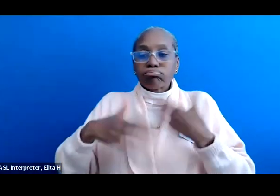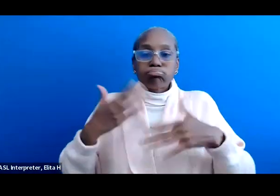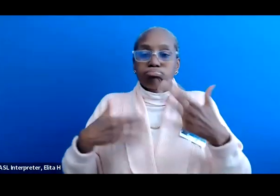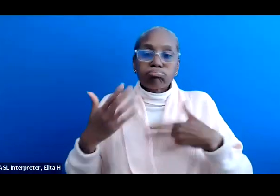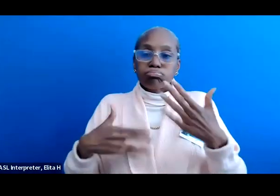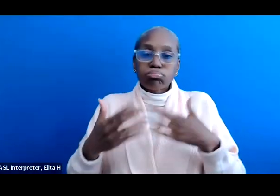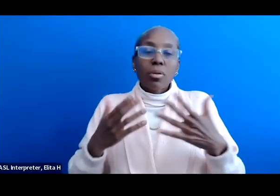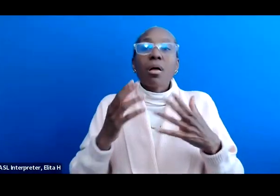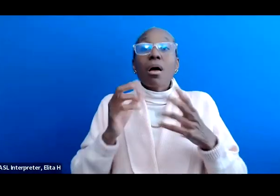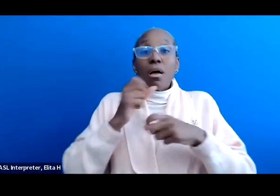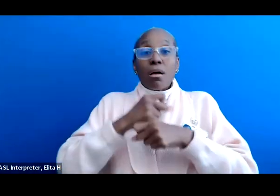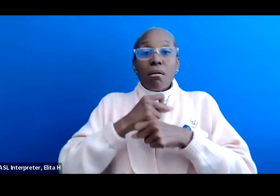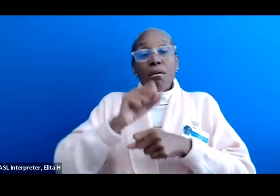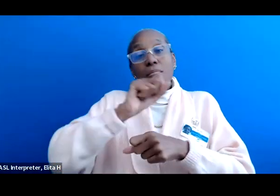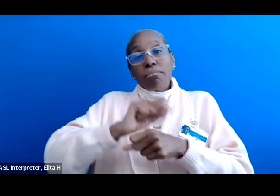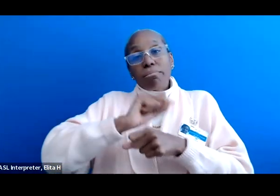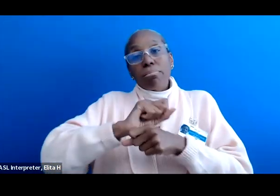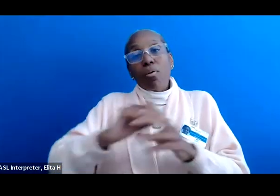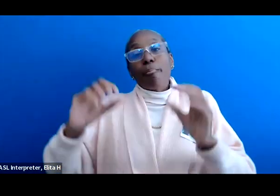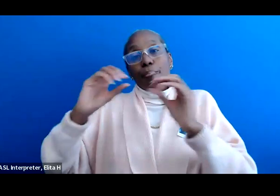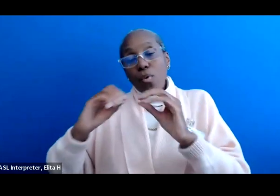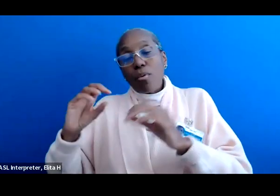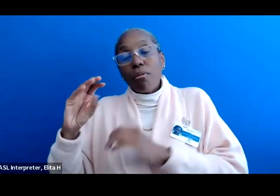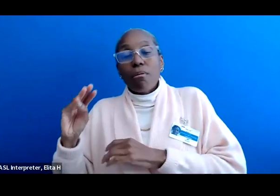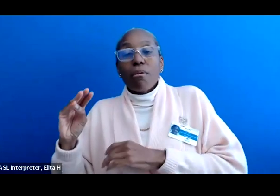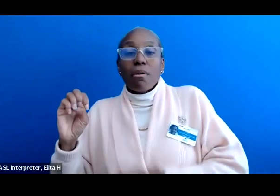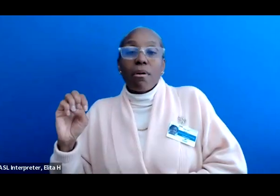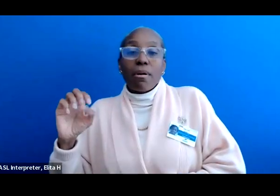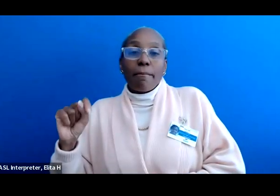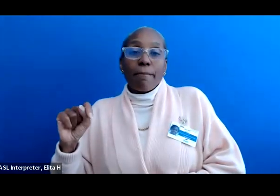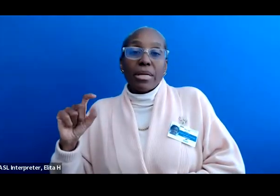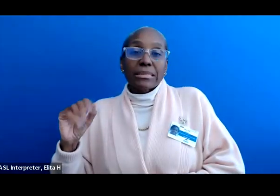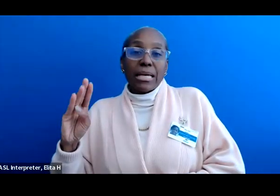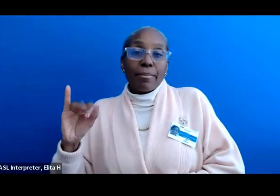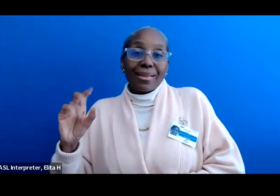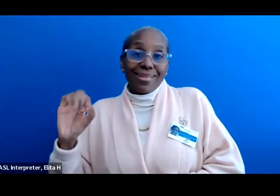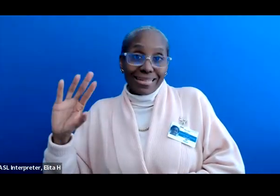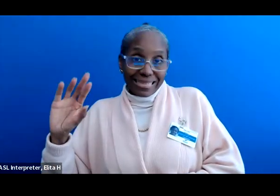prevent adult onset diabetes, which happens to people who are immobile,